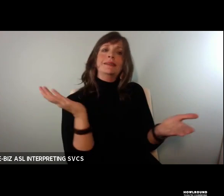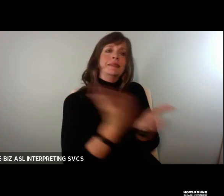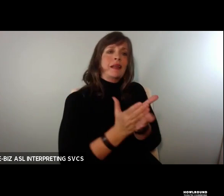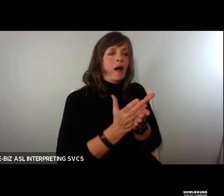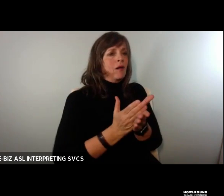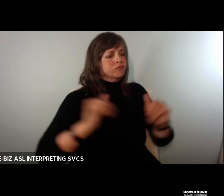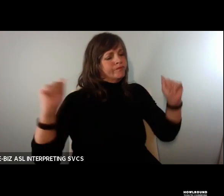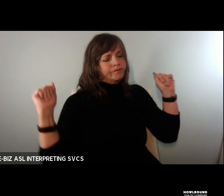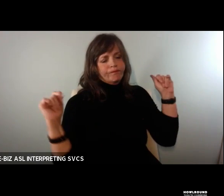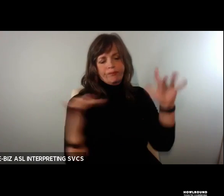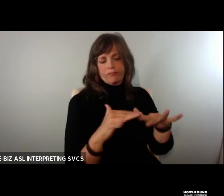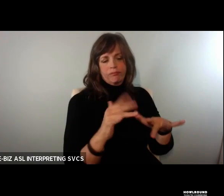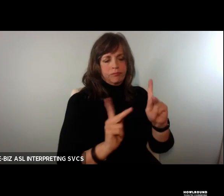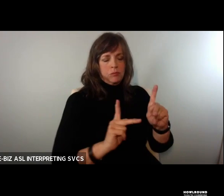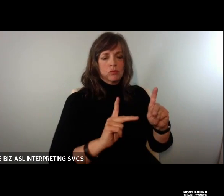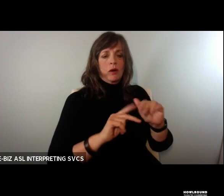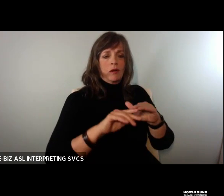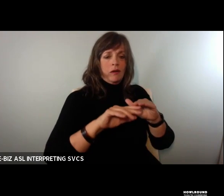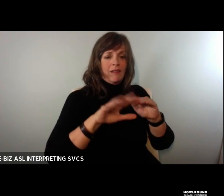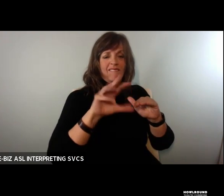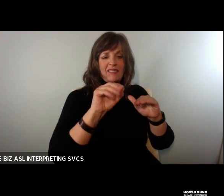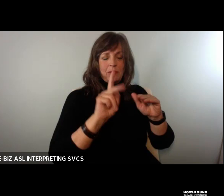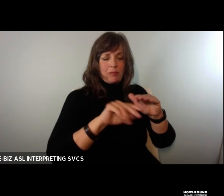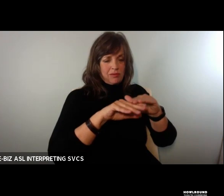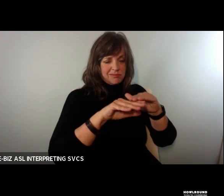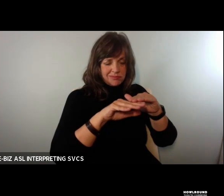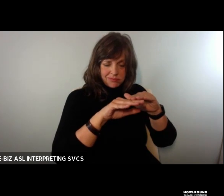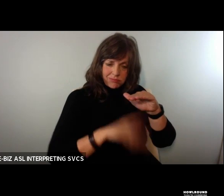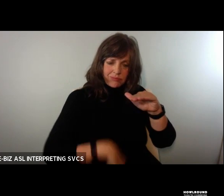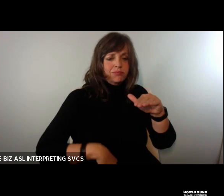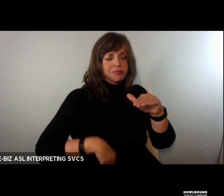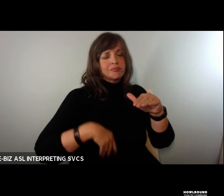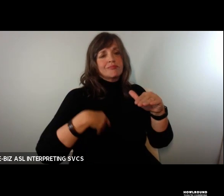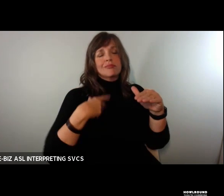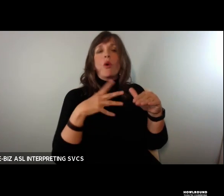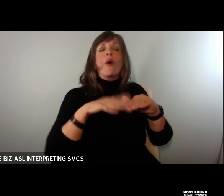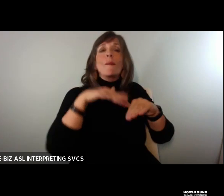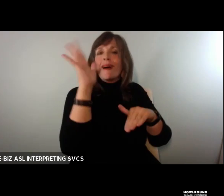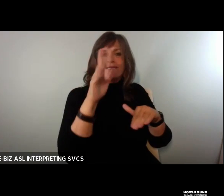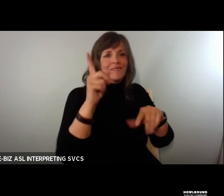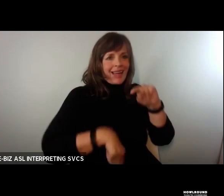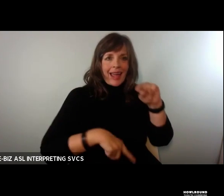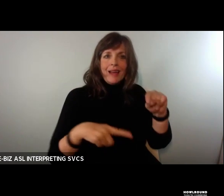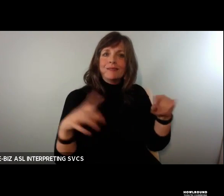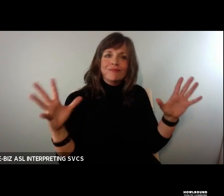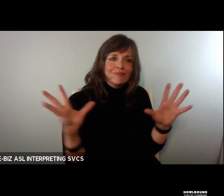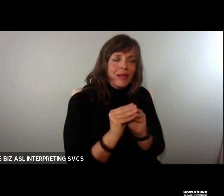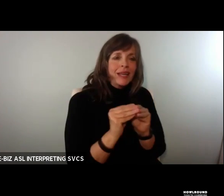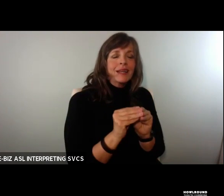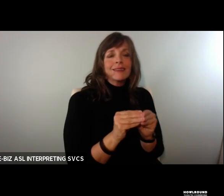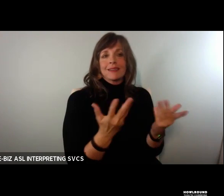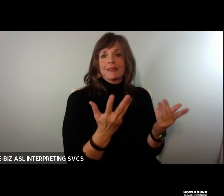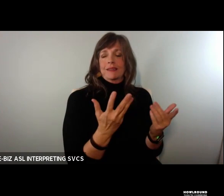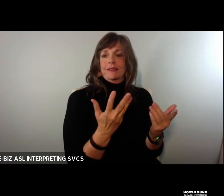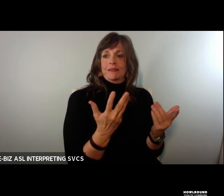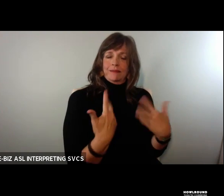for at least the next eight weeks. So this is, of course, leaving many arts organizations in flux about whether or not